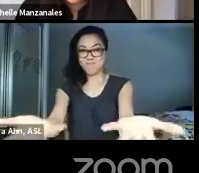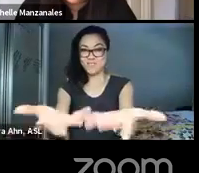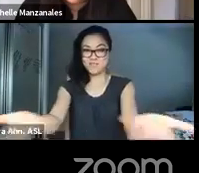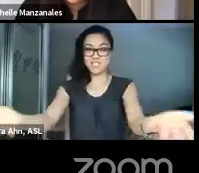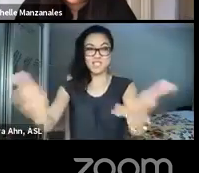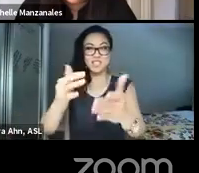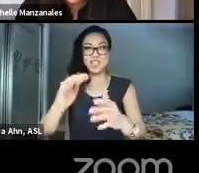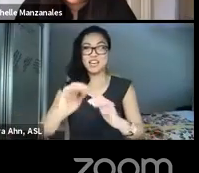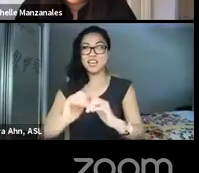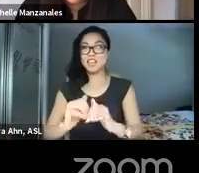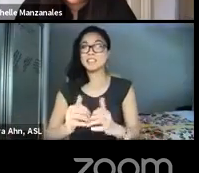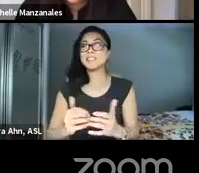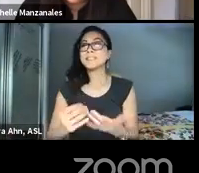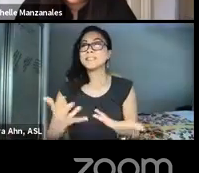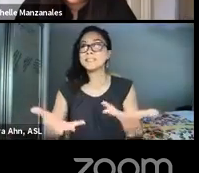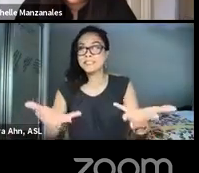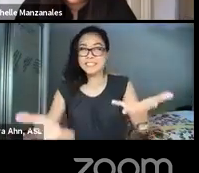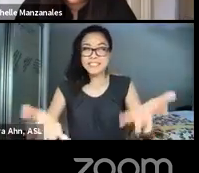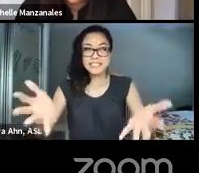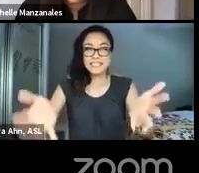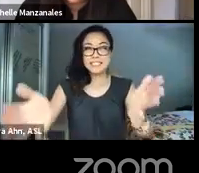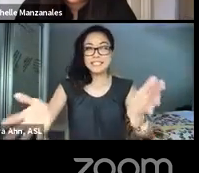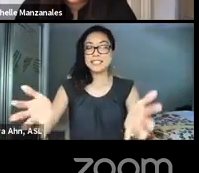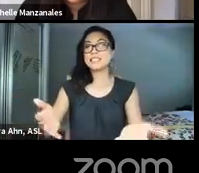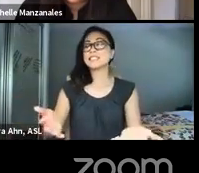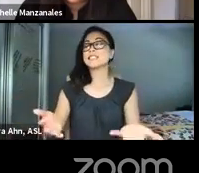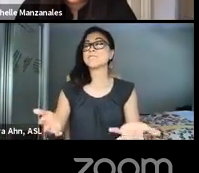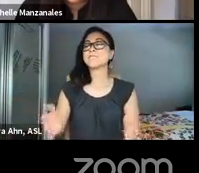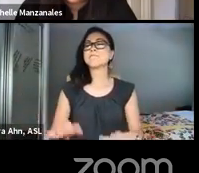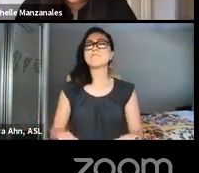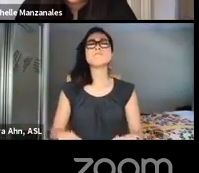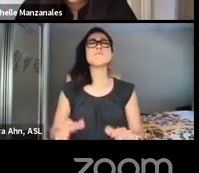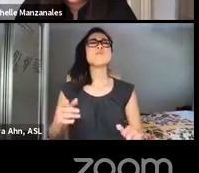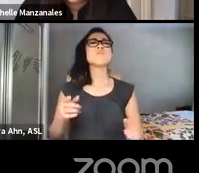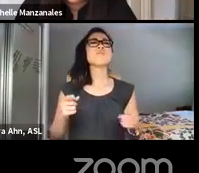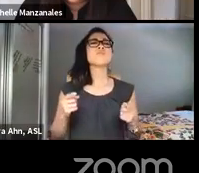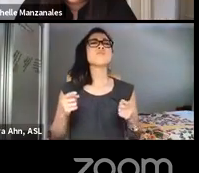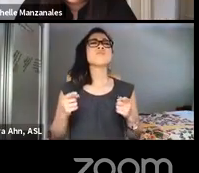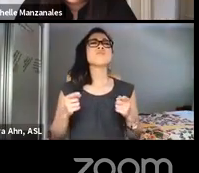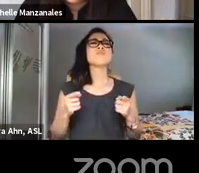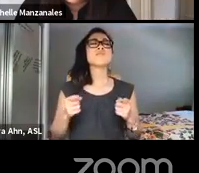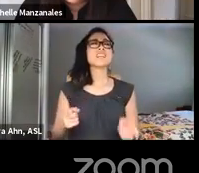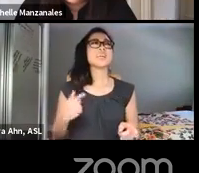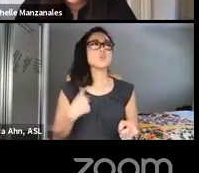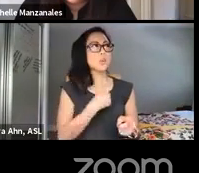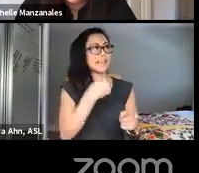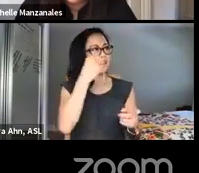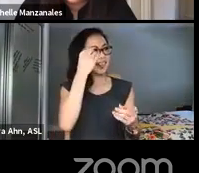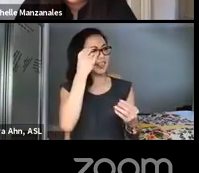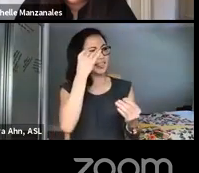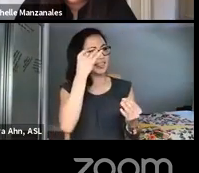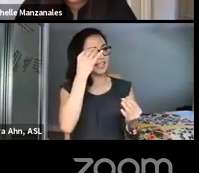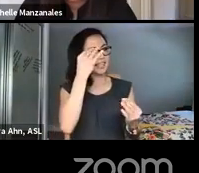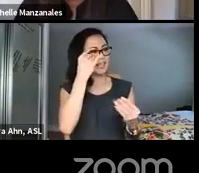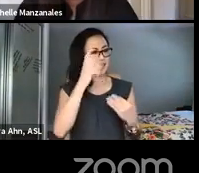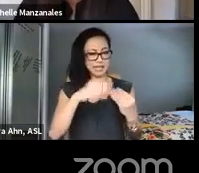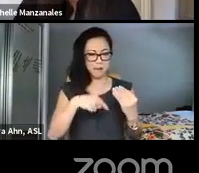is happening right now. Alejandra Duque Cifuentes: Wonderful.